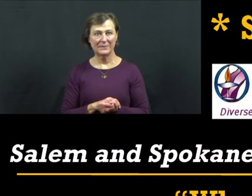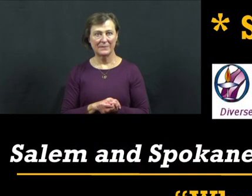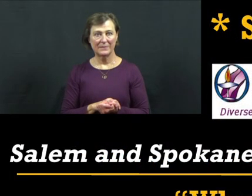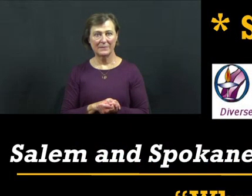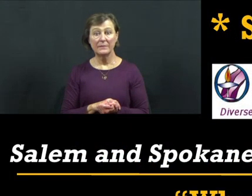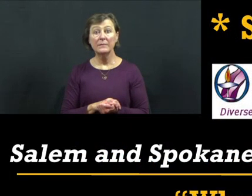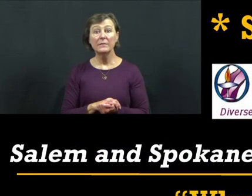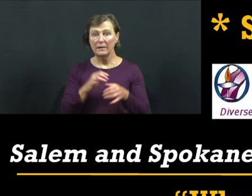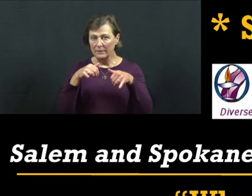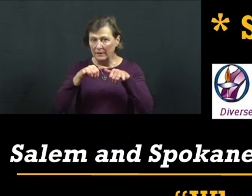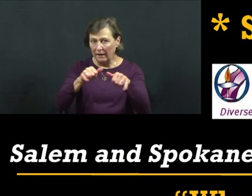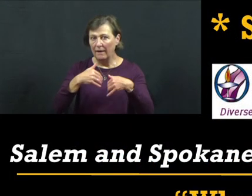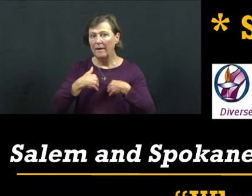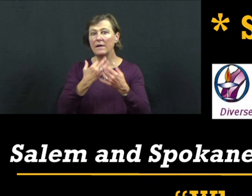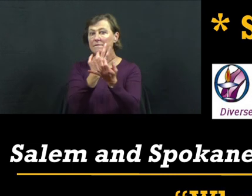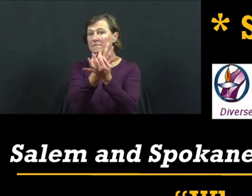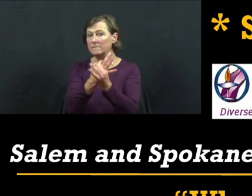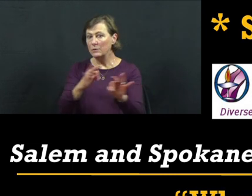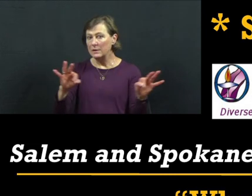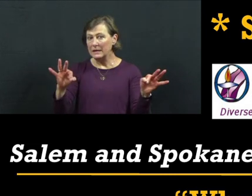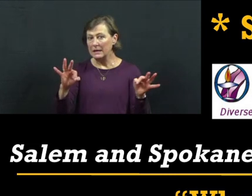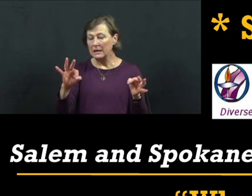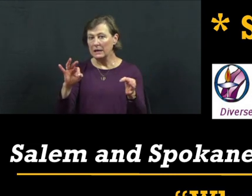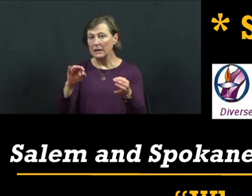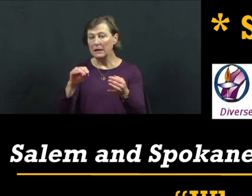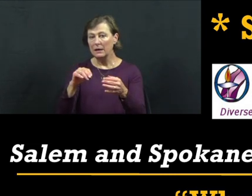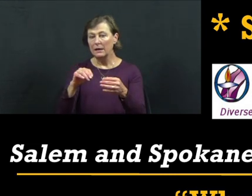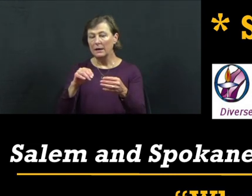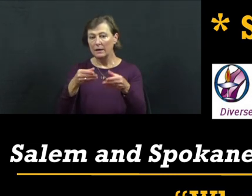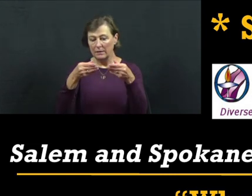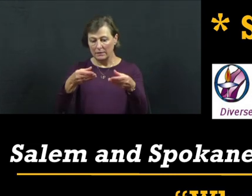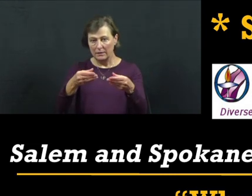We still have free copies of Irshad Manji's